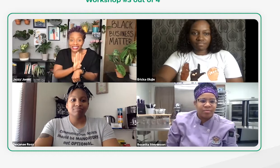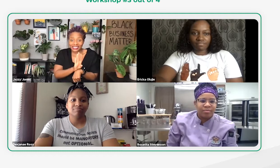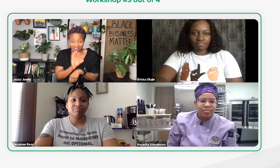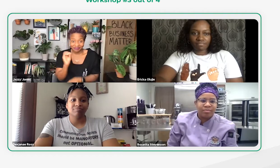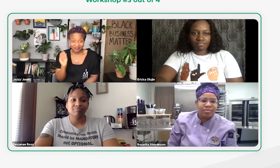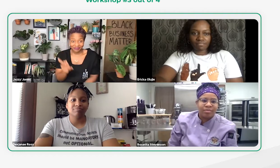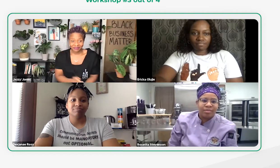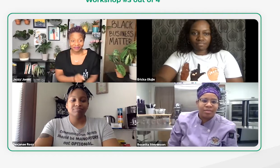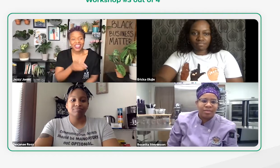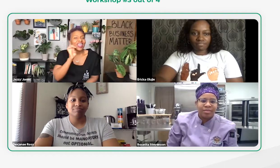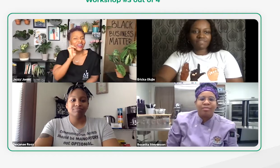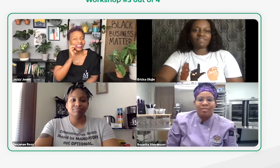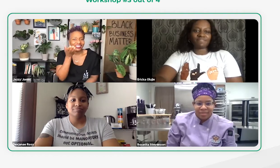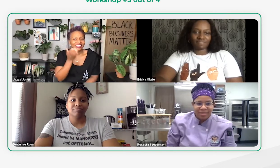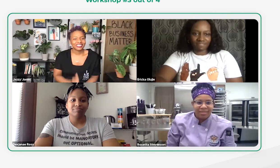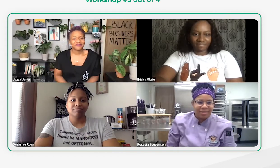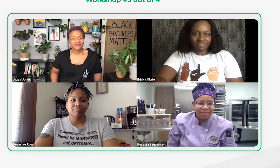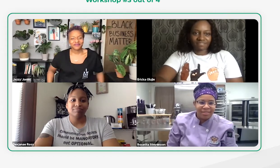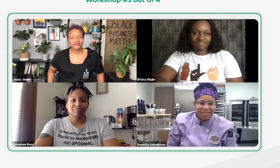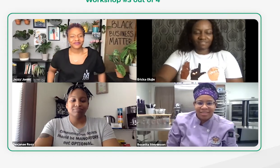and tell us about your business. Ericka. >> Ericka